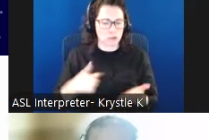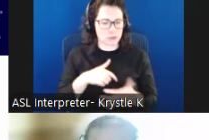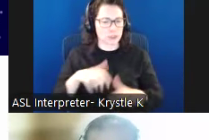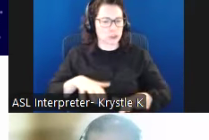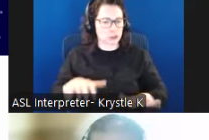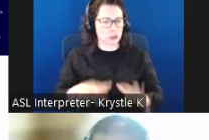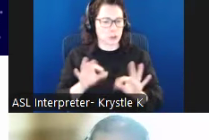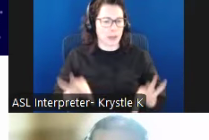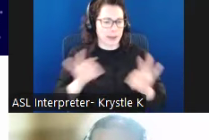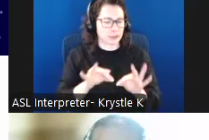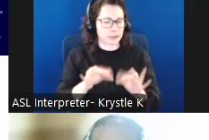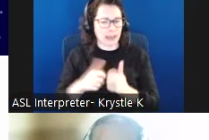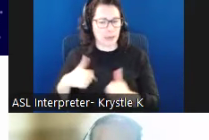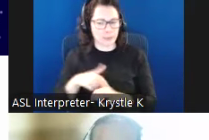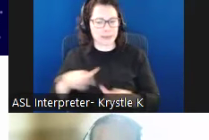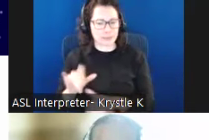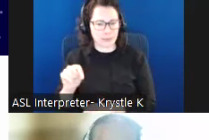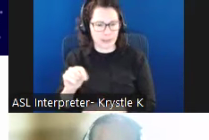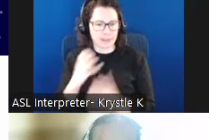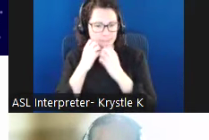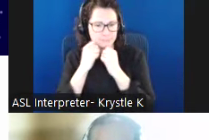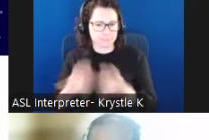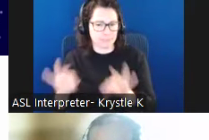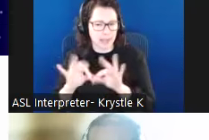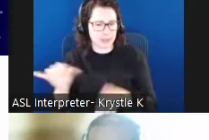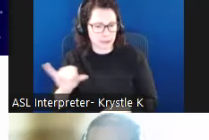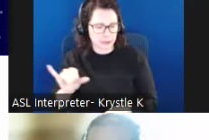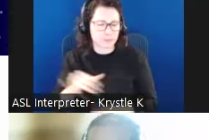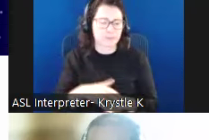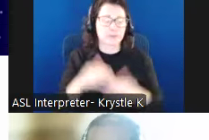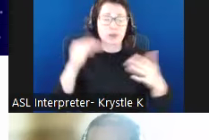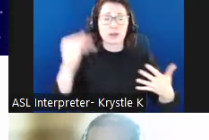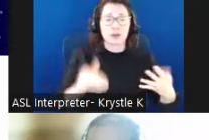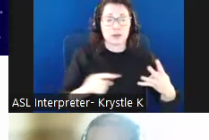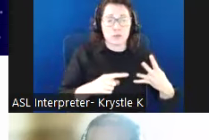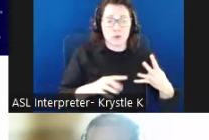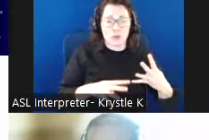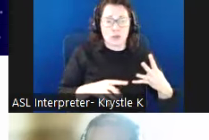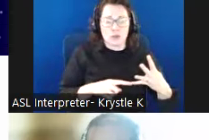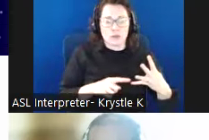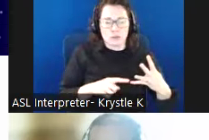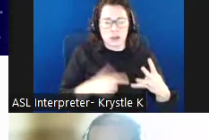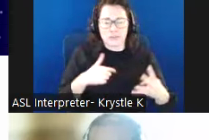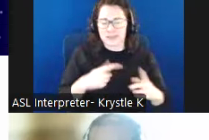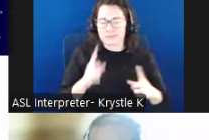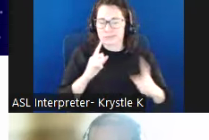do it matters as well. So I will also be